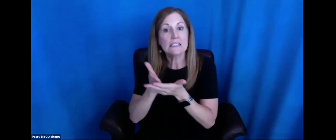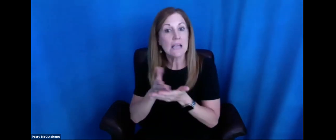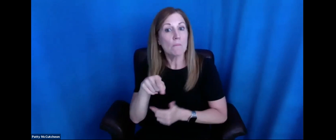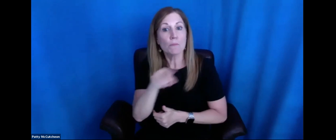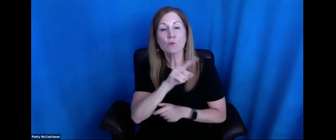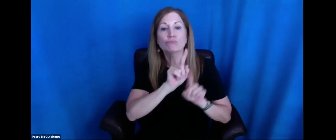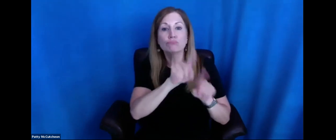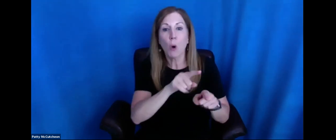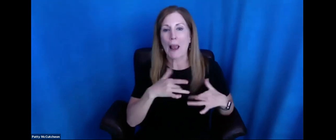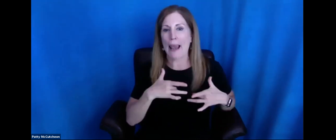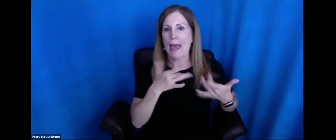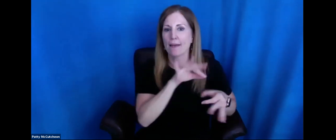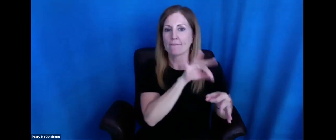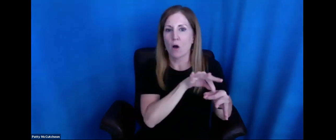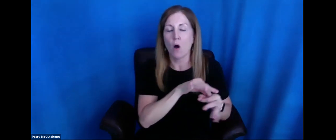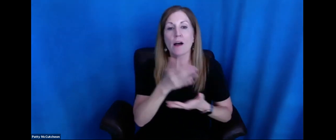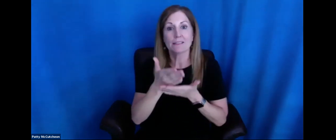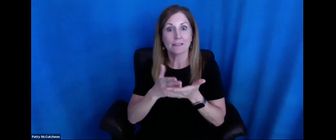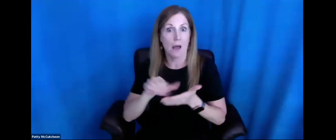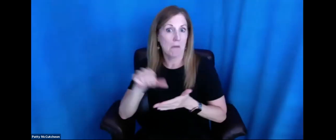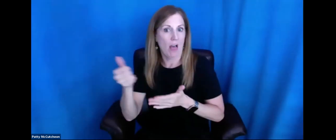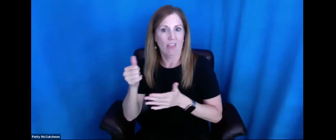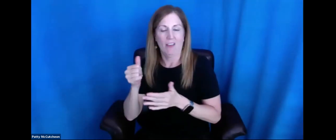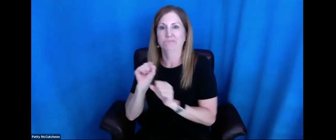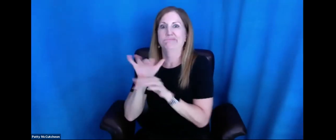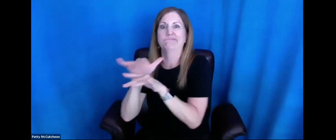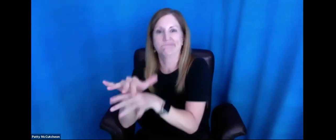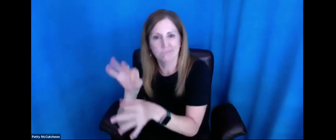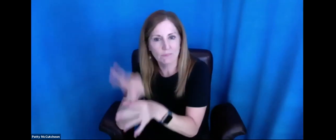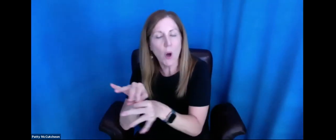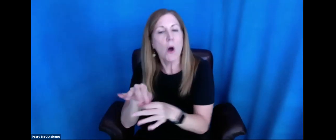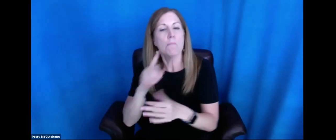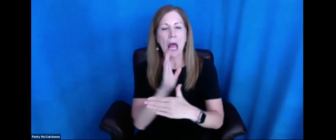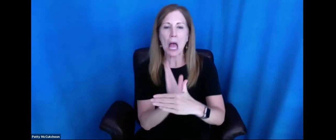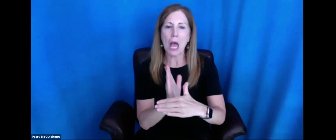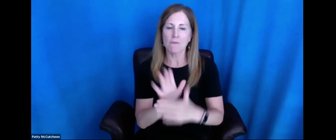Some of you vote in places where it's much higher, but the statewide average is 1,000.